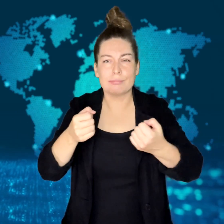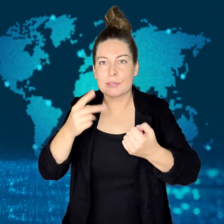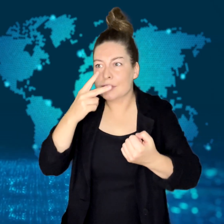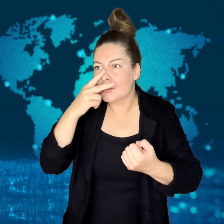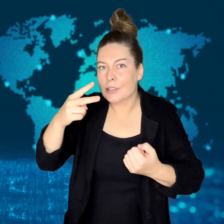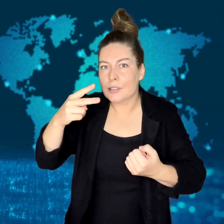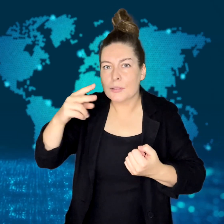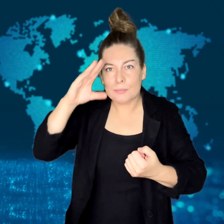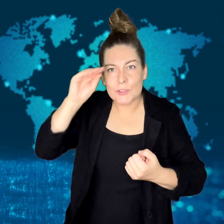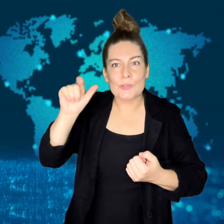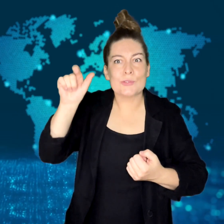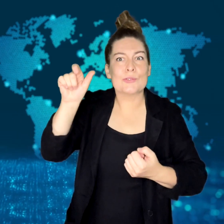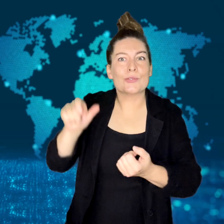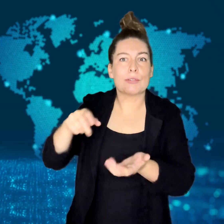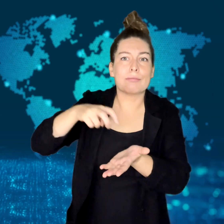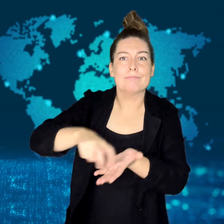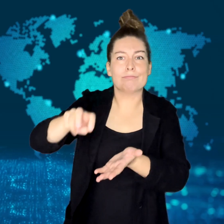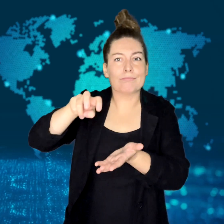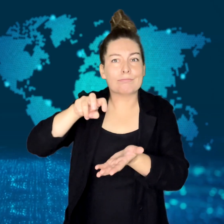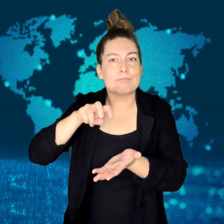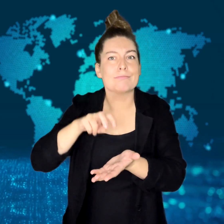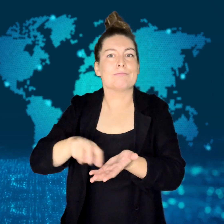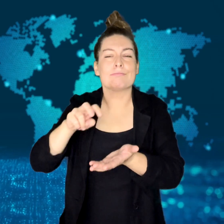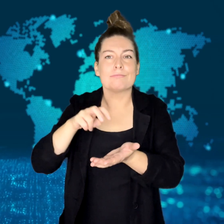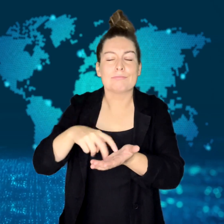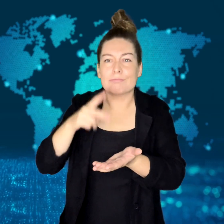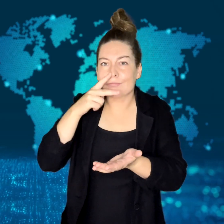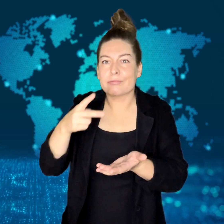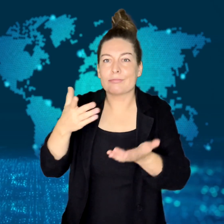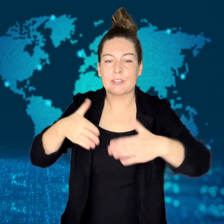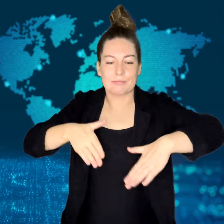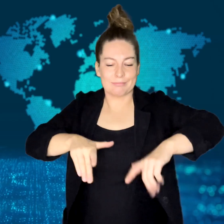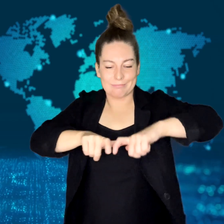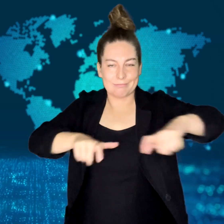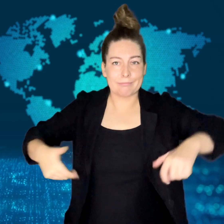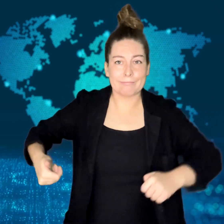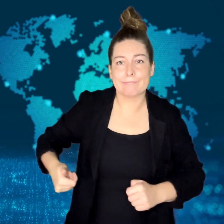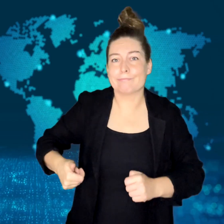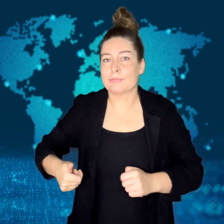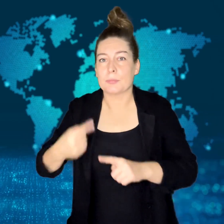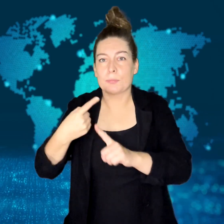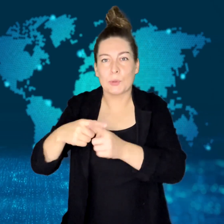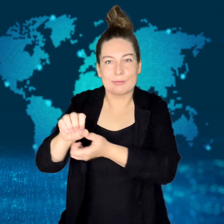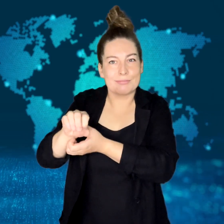The driver stopped to help him because it seemed strange to see